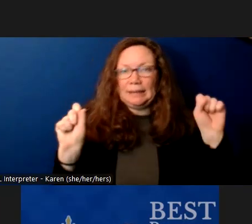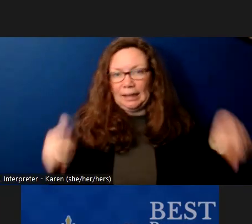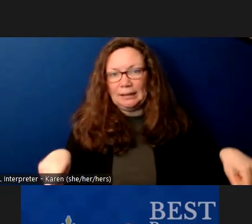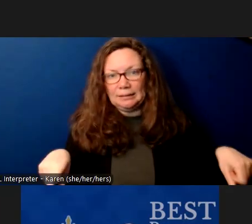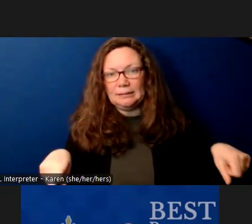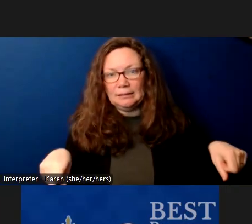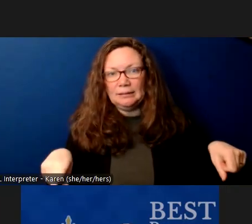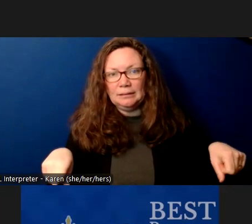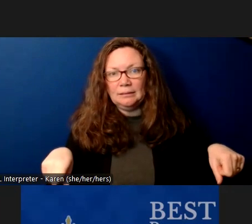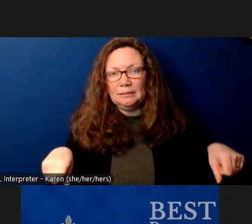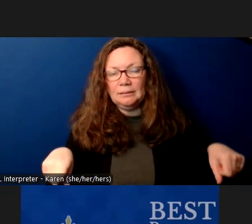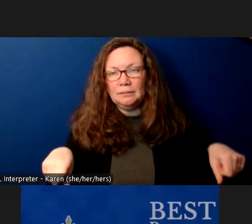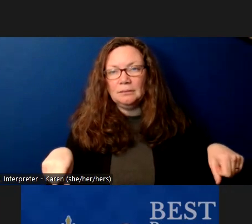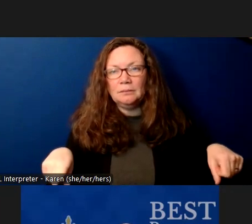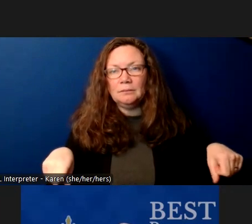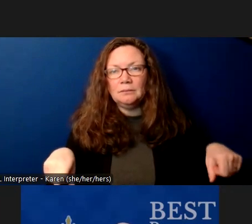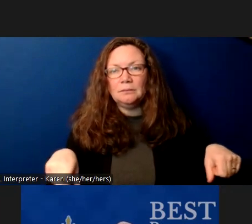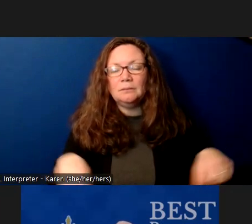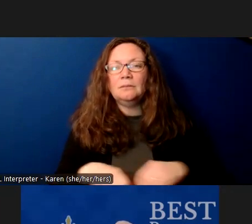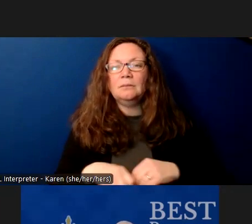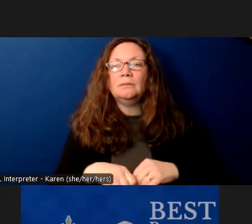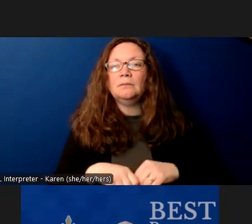In some cases they will be marked as pending delete.